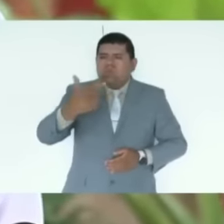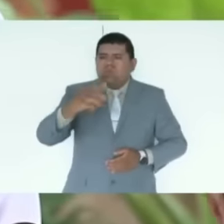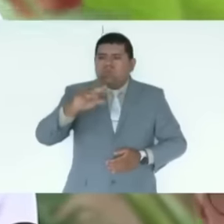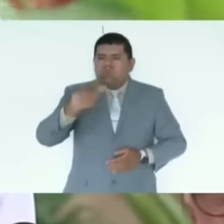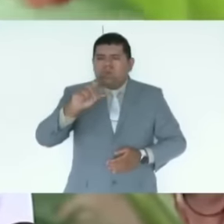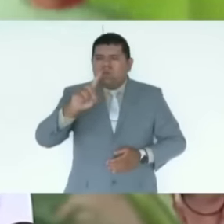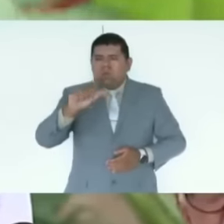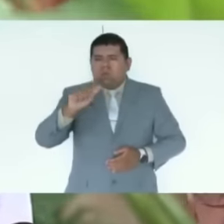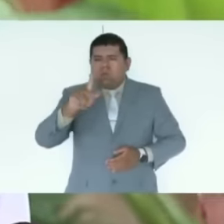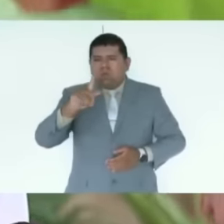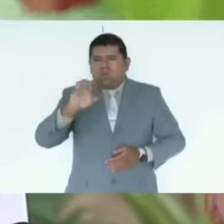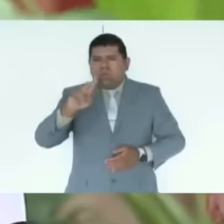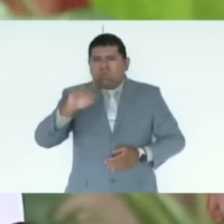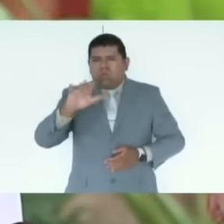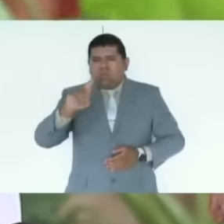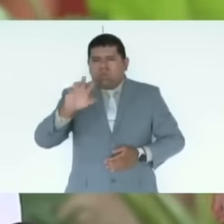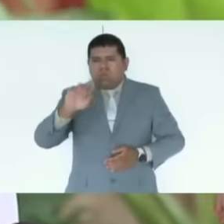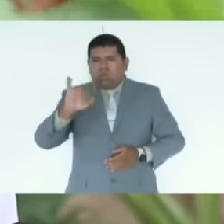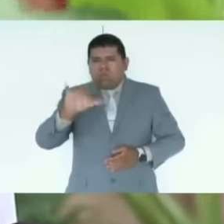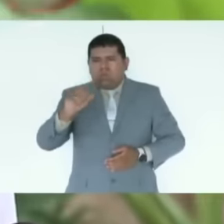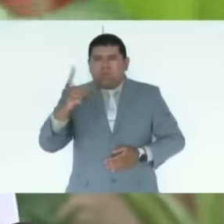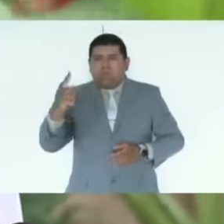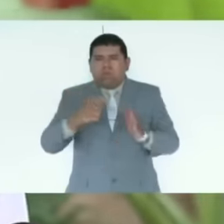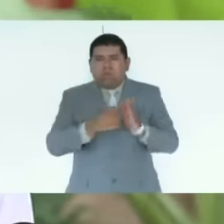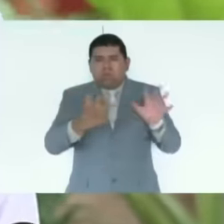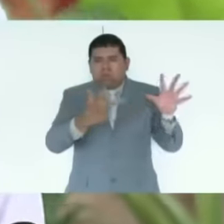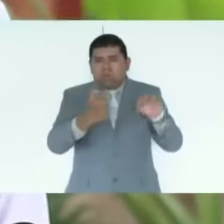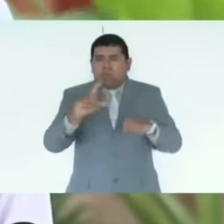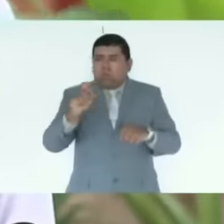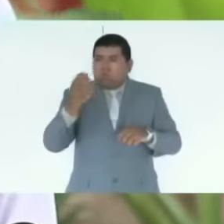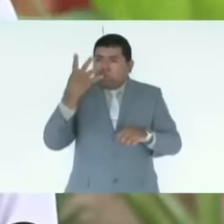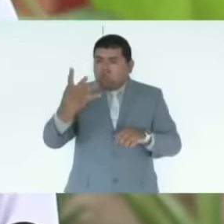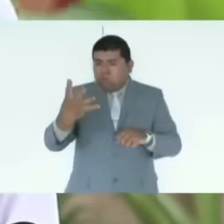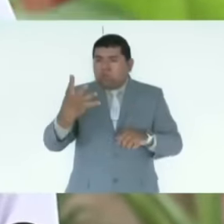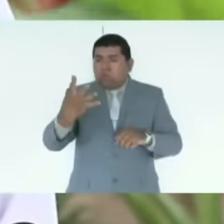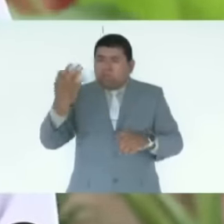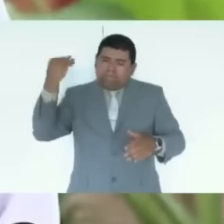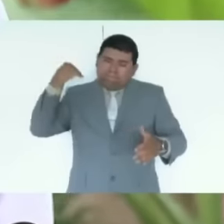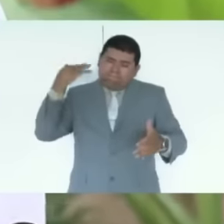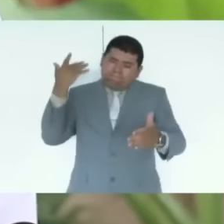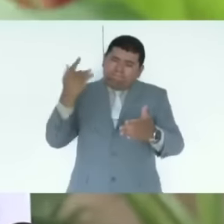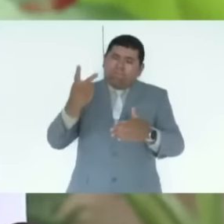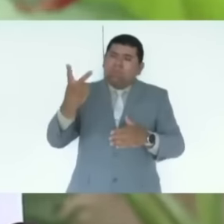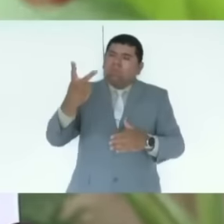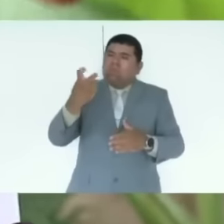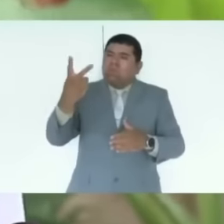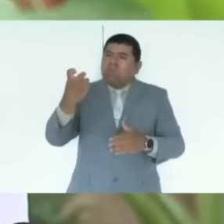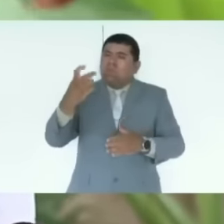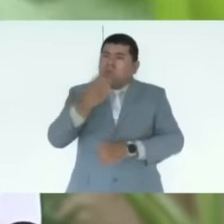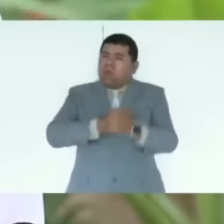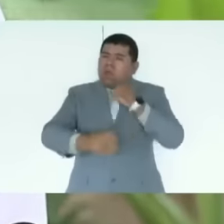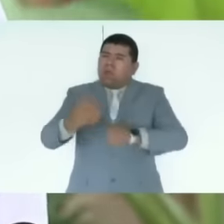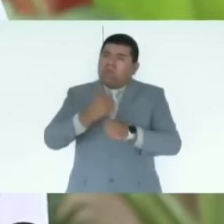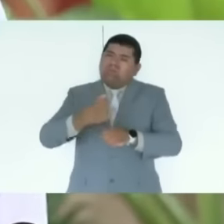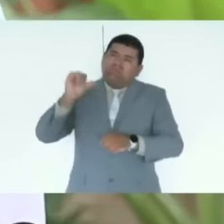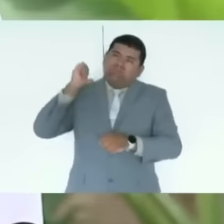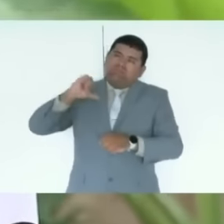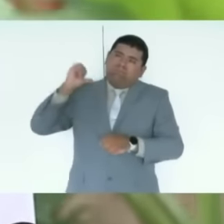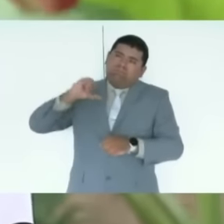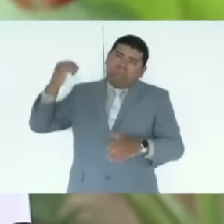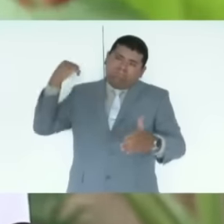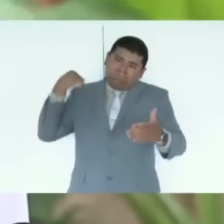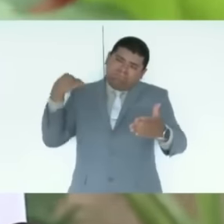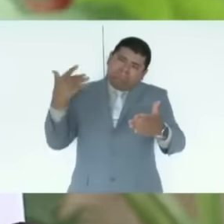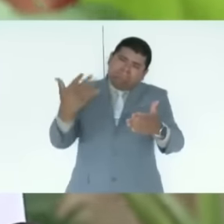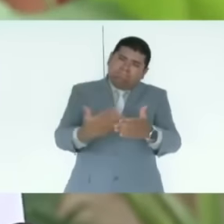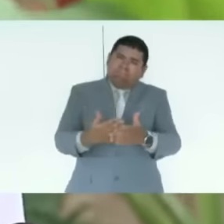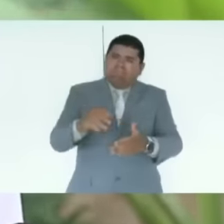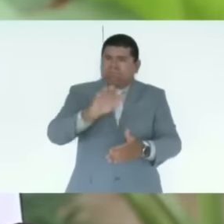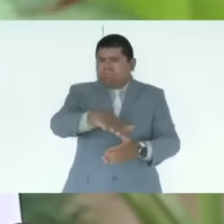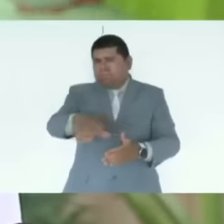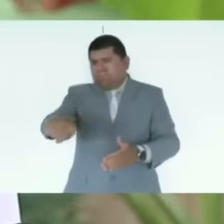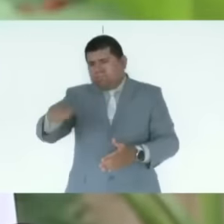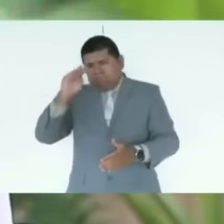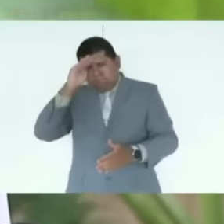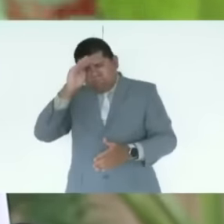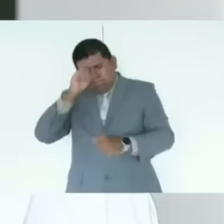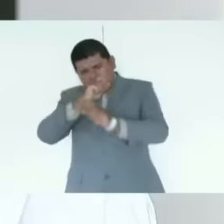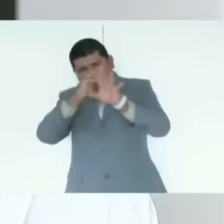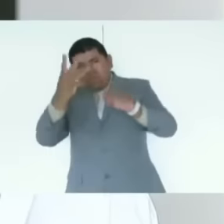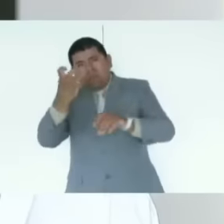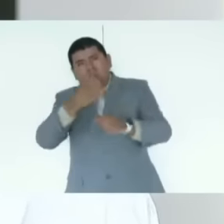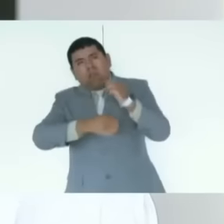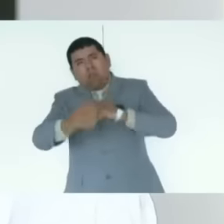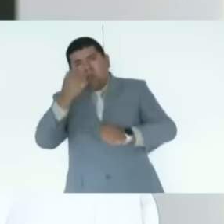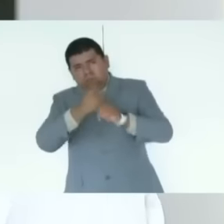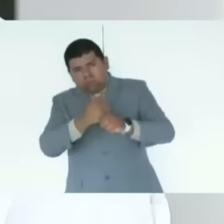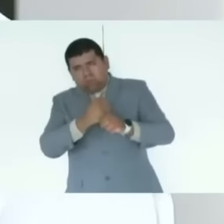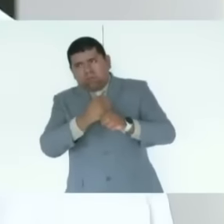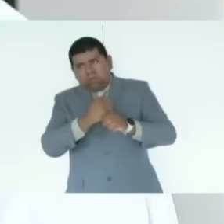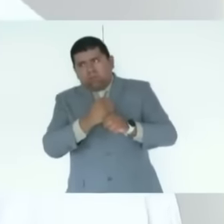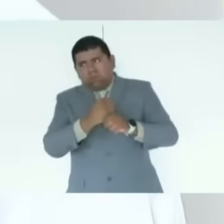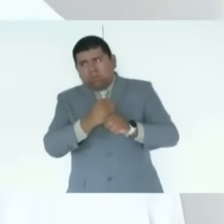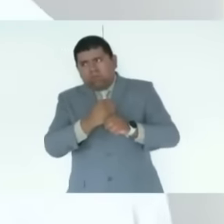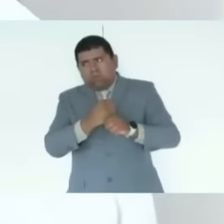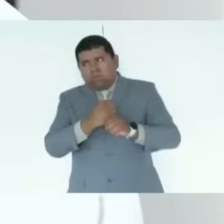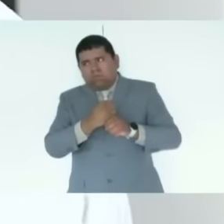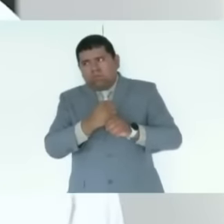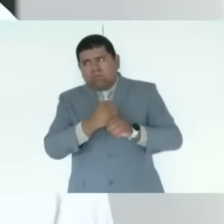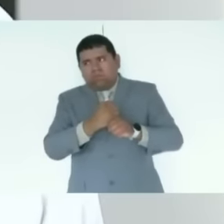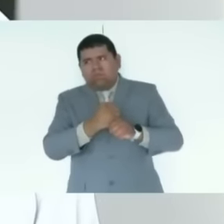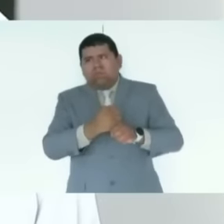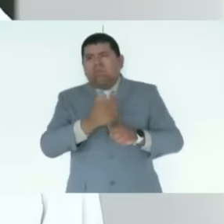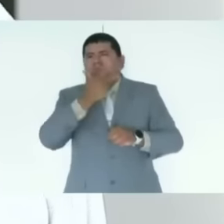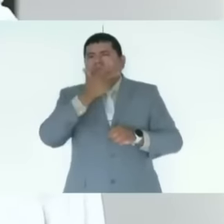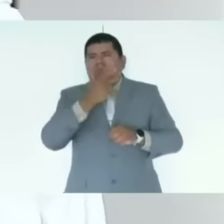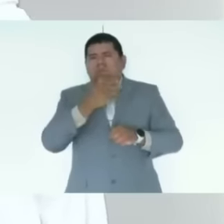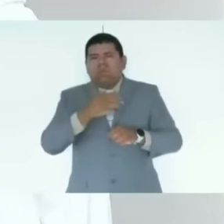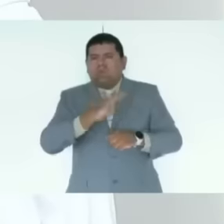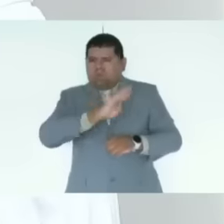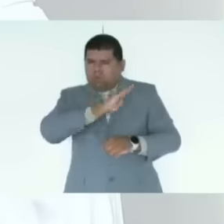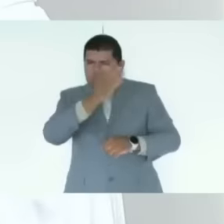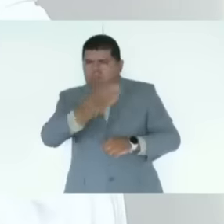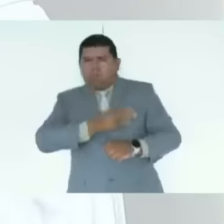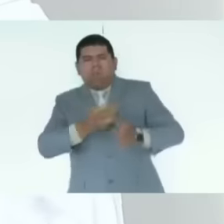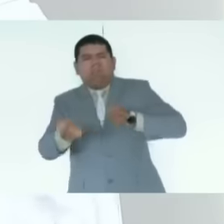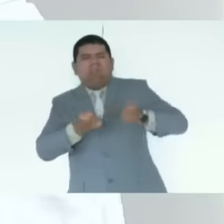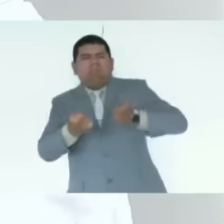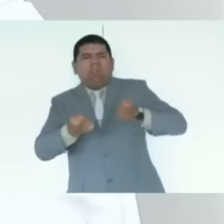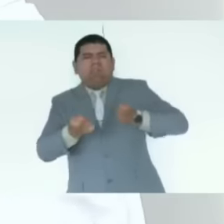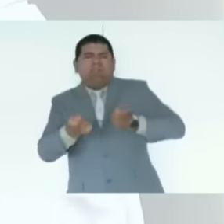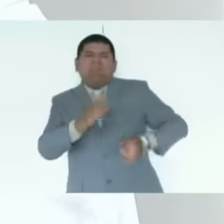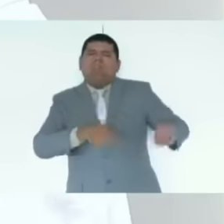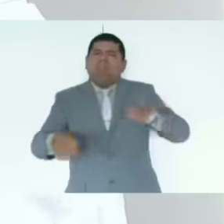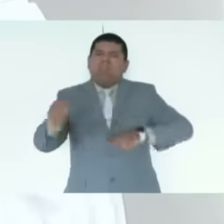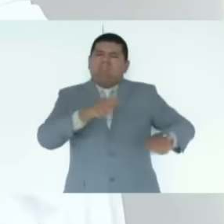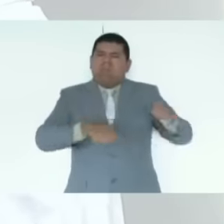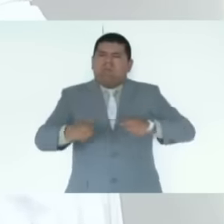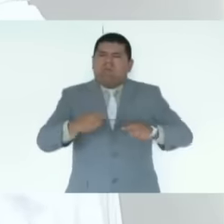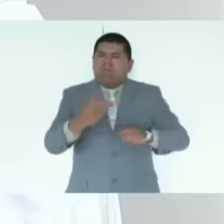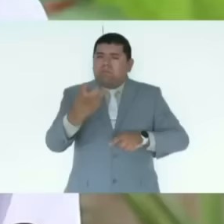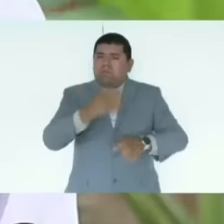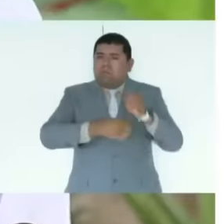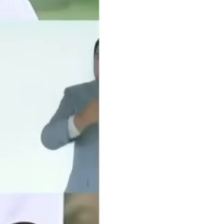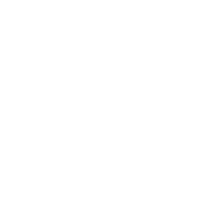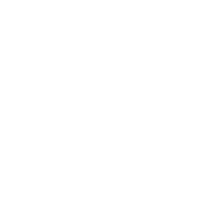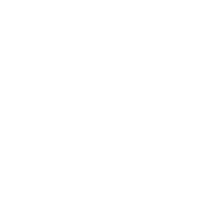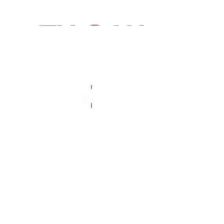1824 ago 200 years, then imagine 300 years of colonialism, 300 years of viceroyalty, and